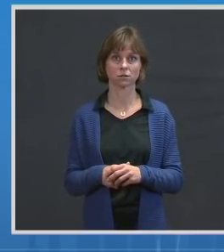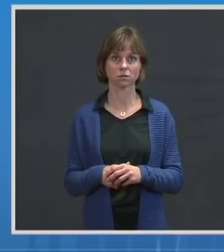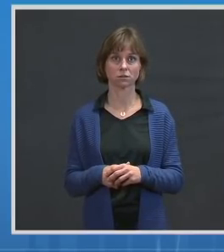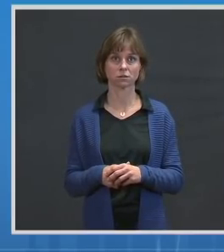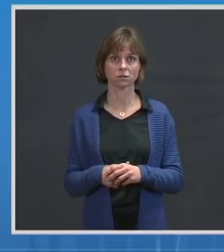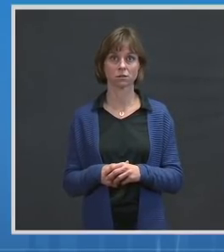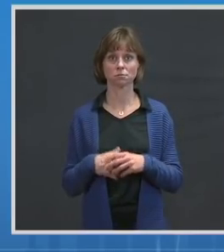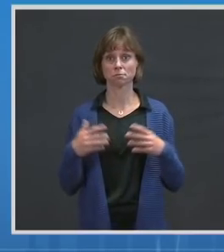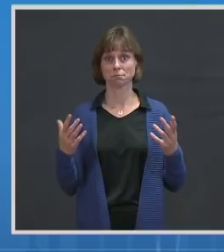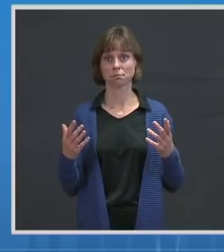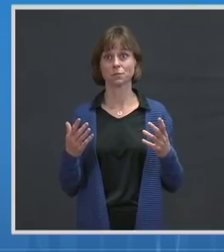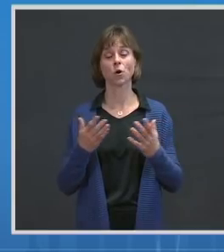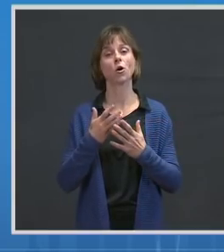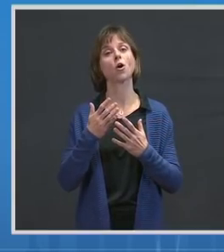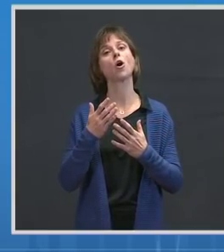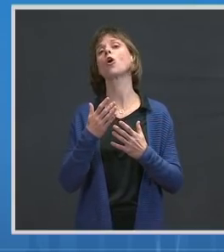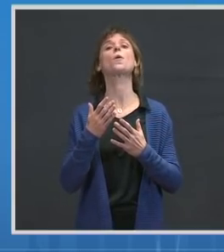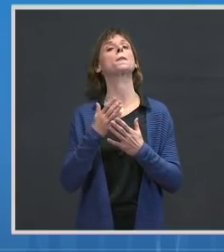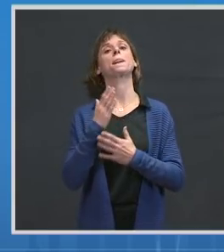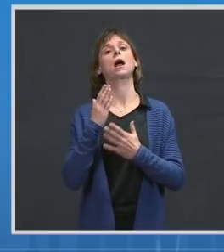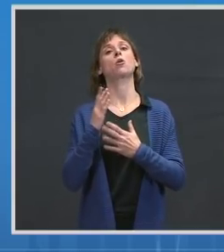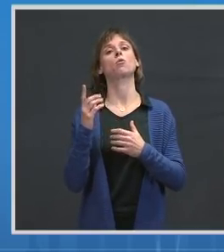Male Speaker: All right, first up we will go to Tamara Keith with NPR.